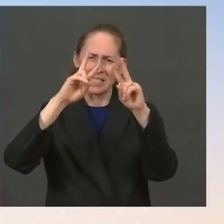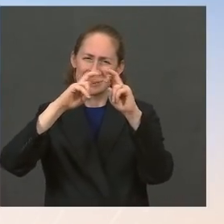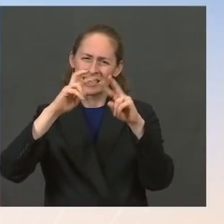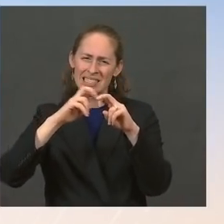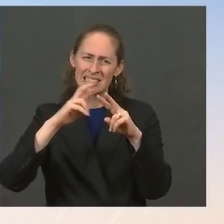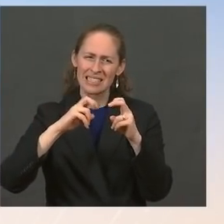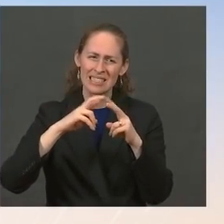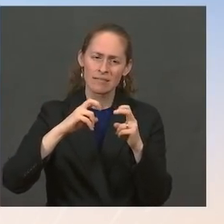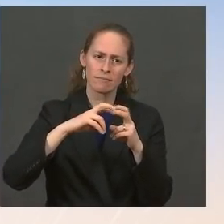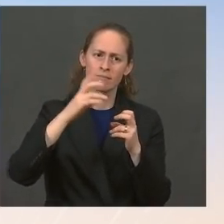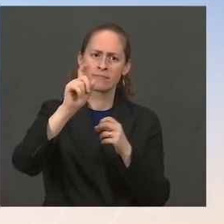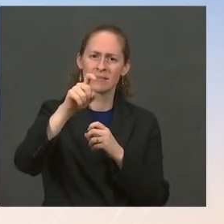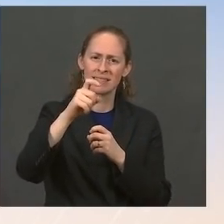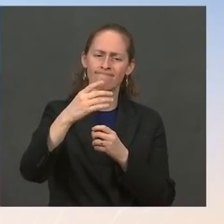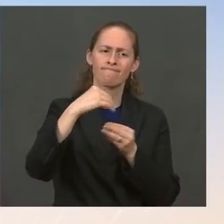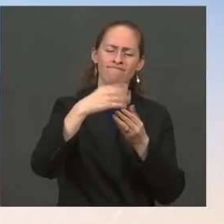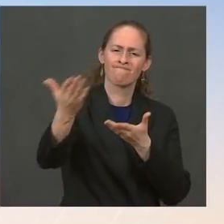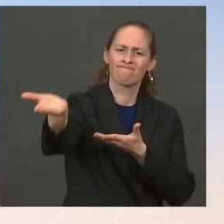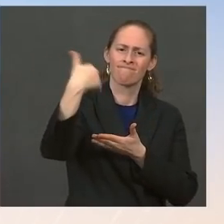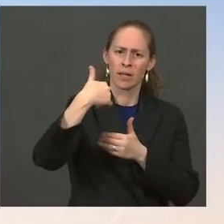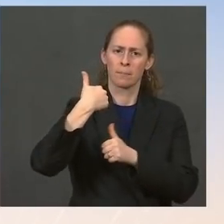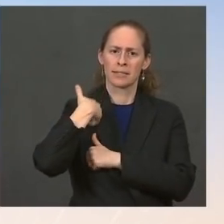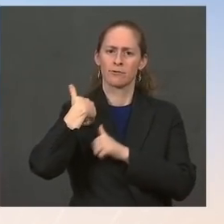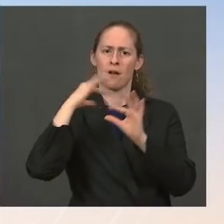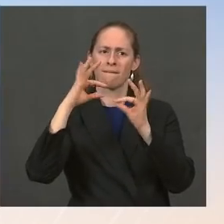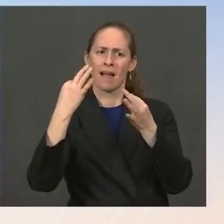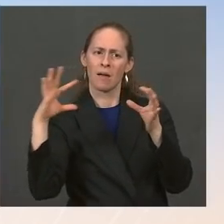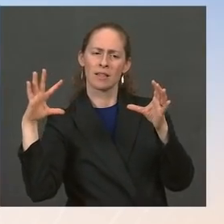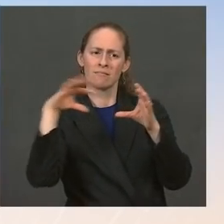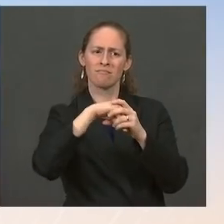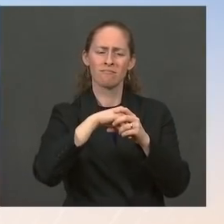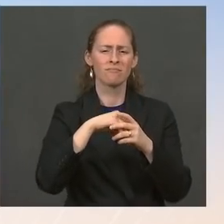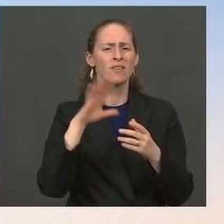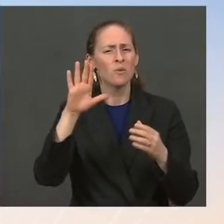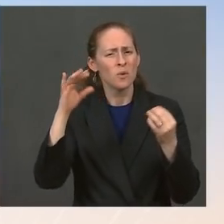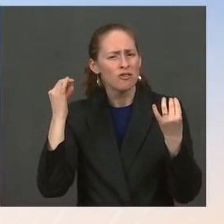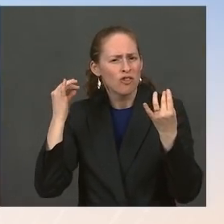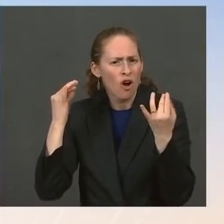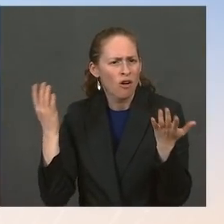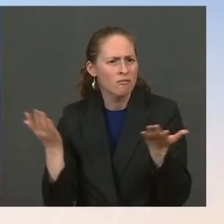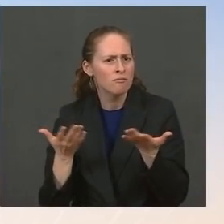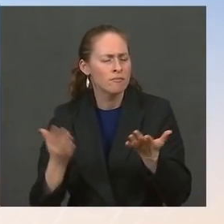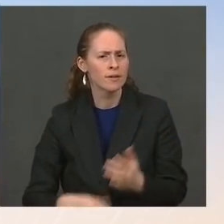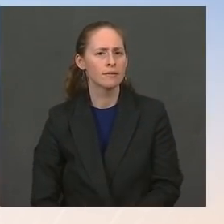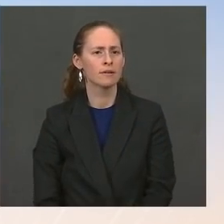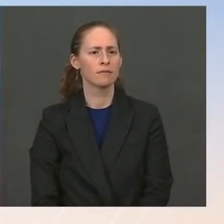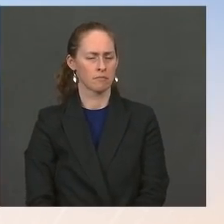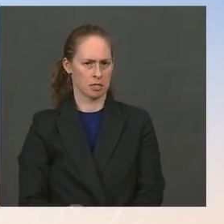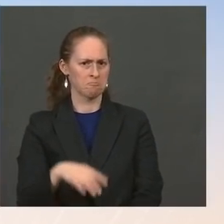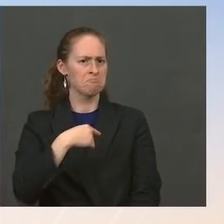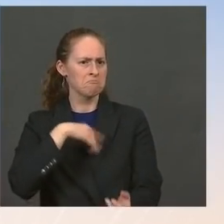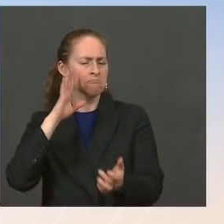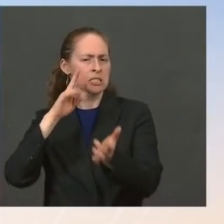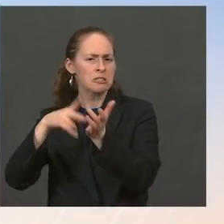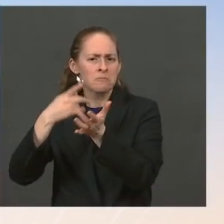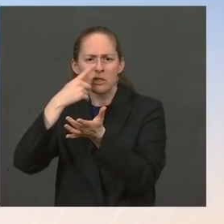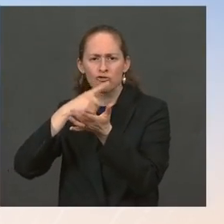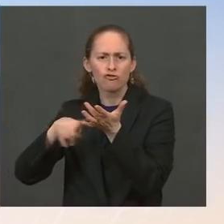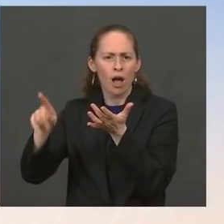Is there any update on where the White House stands on that? Ms. Psaki: I'm happy to check and see if there's any update on it. Obviously, our objective -- overarching objective